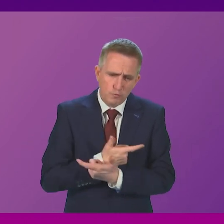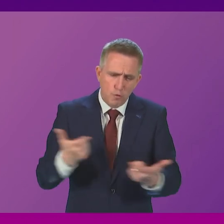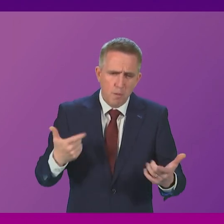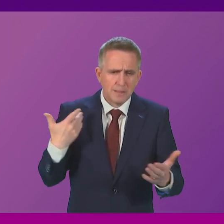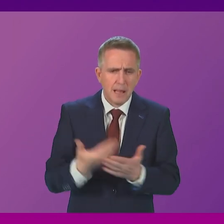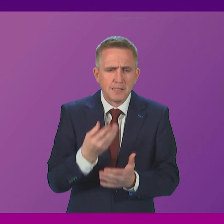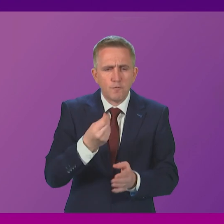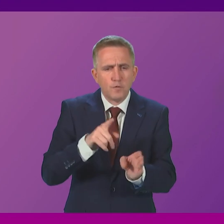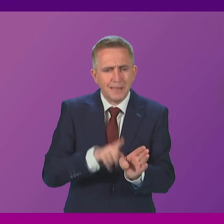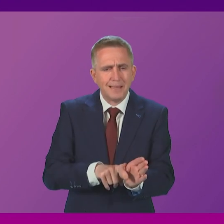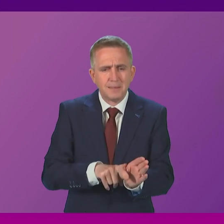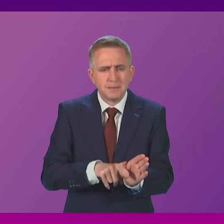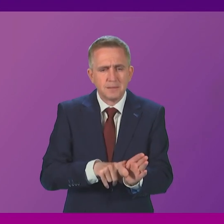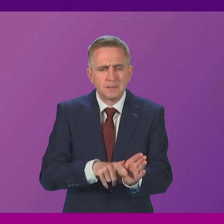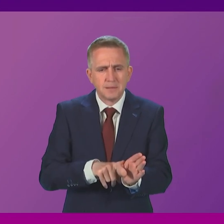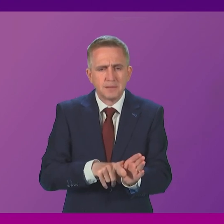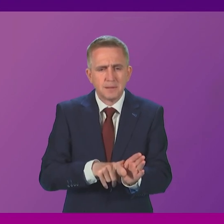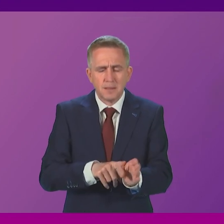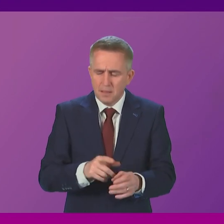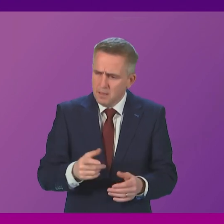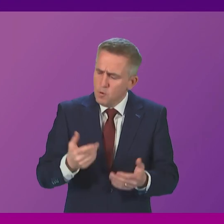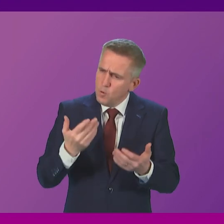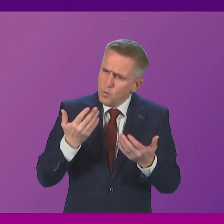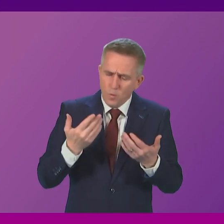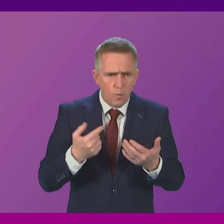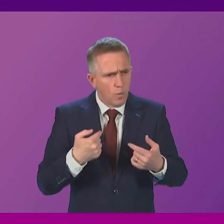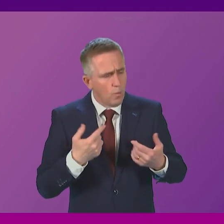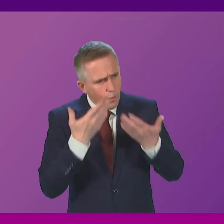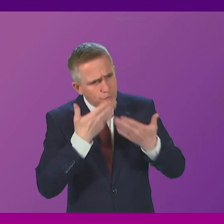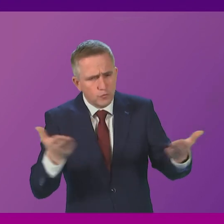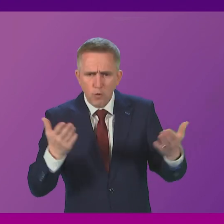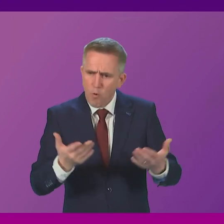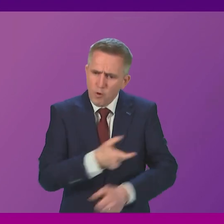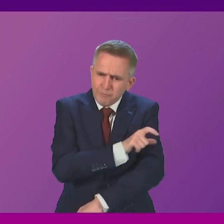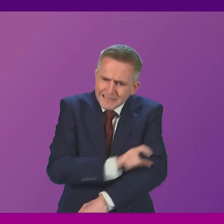and we have demonstrated a resilience that many of us thought we did not have.